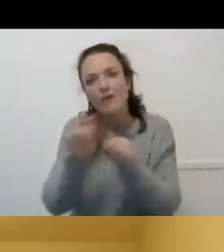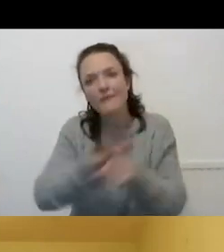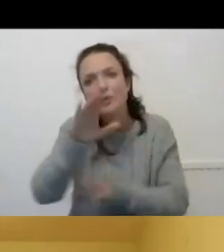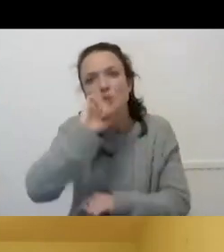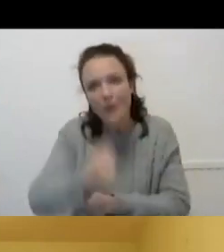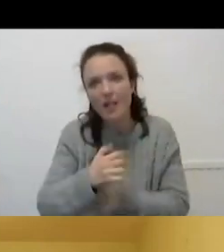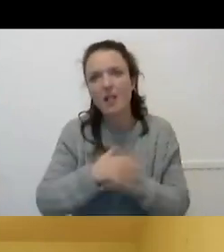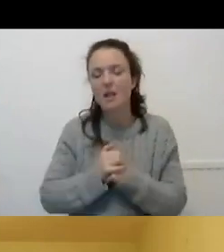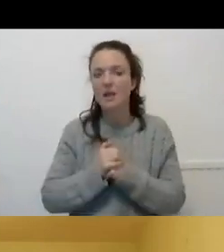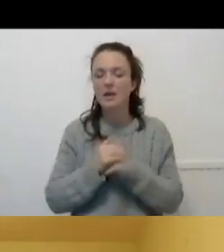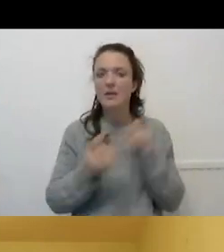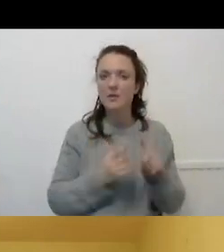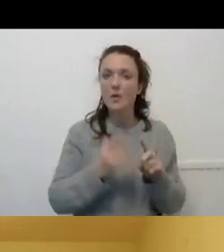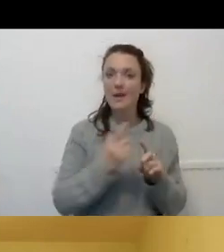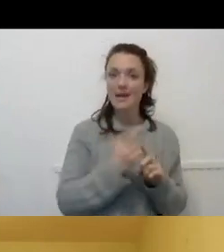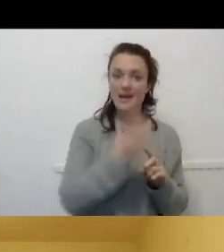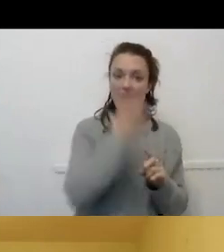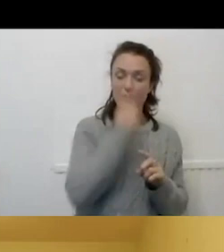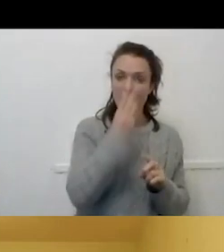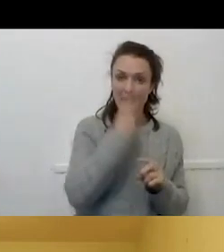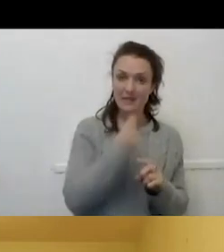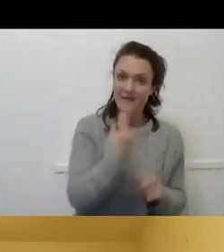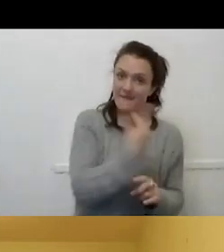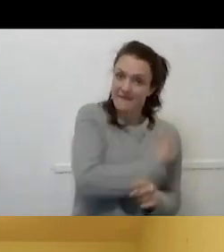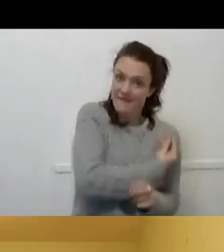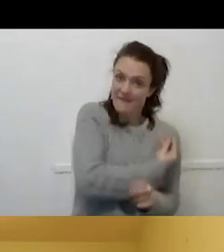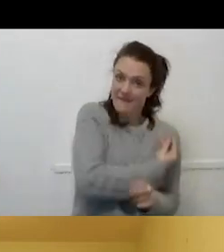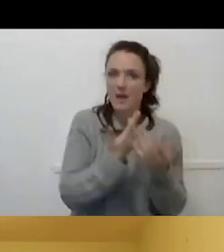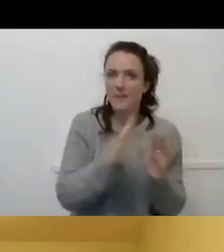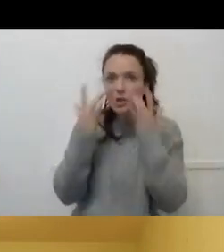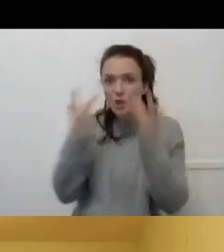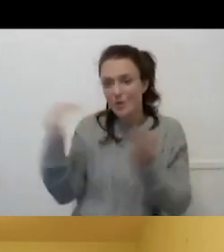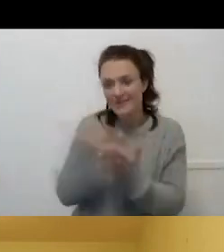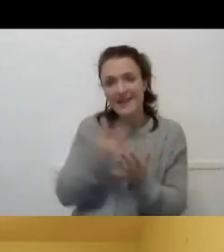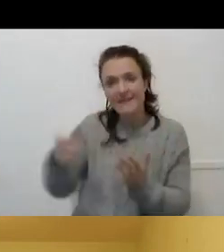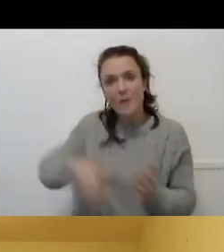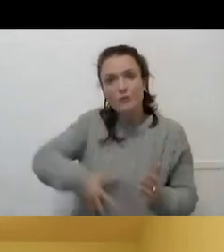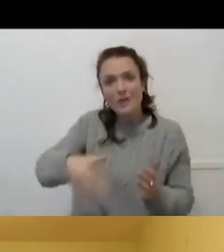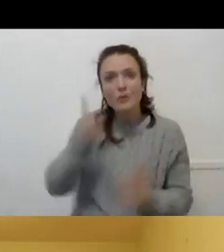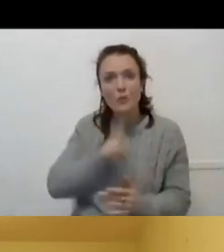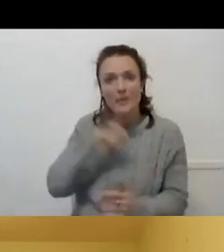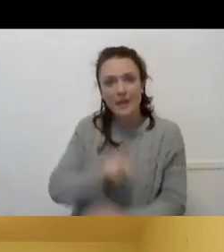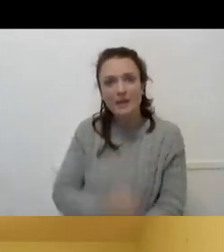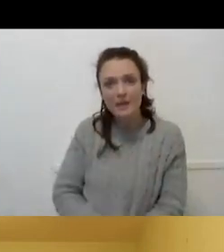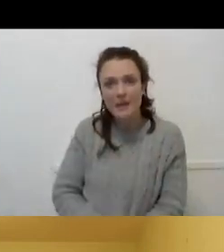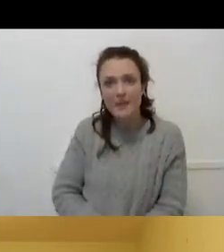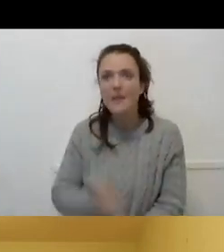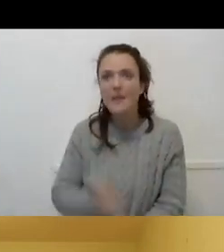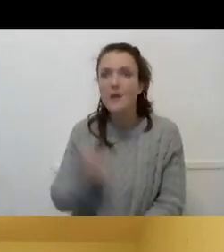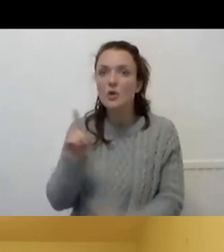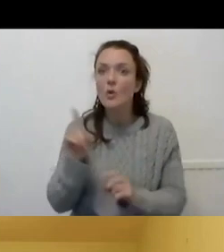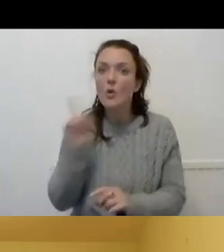and pertussis vaccine. So as it is, if a woman is pregnant, and their risk is to be COVID-19,